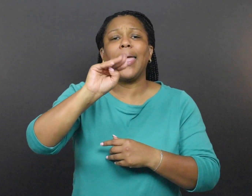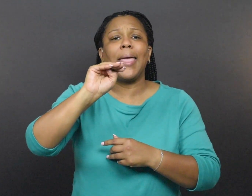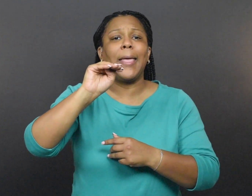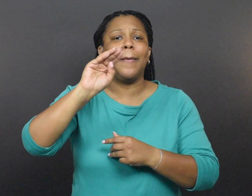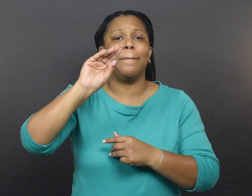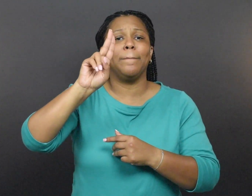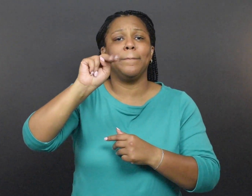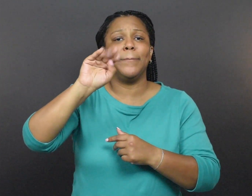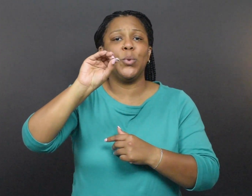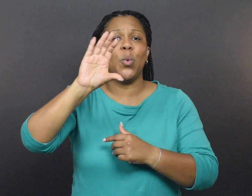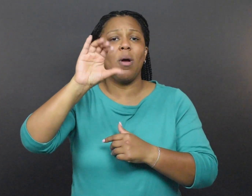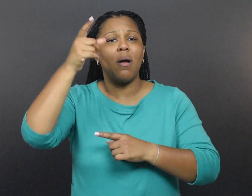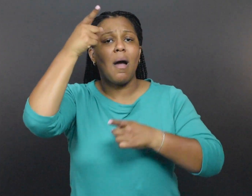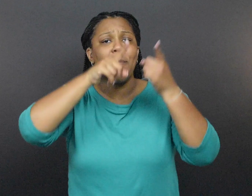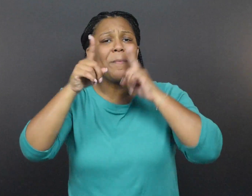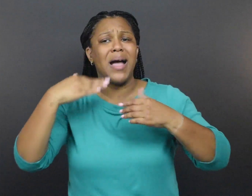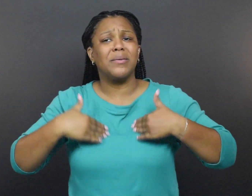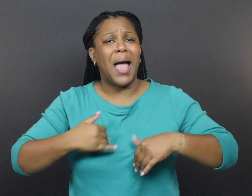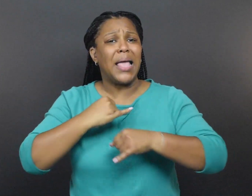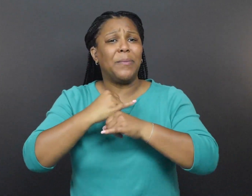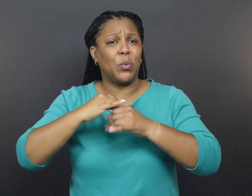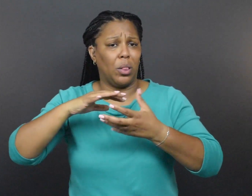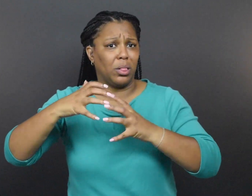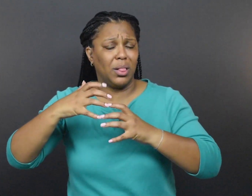immunocompromising conditions. 